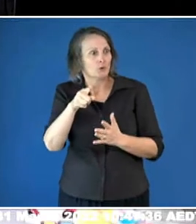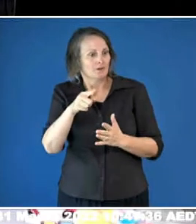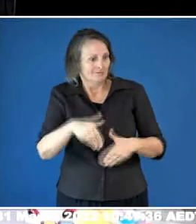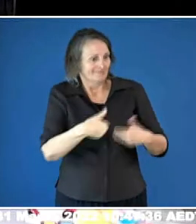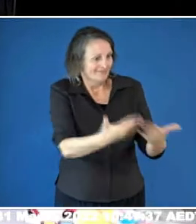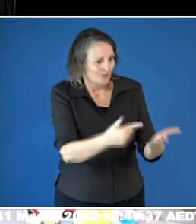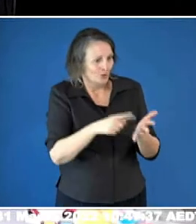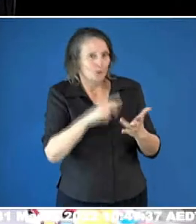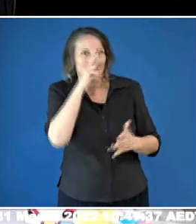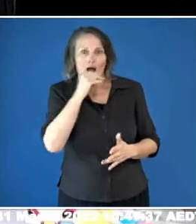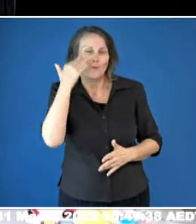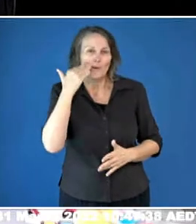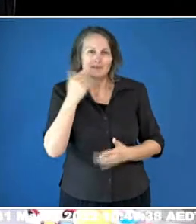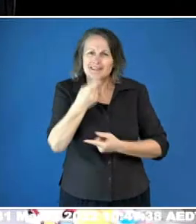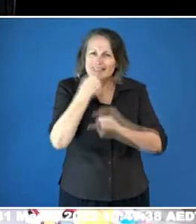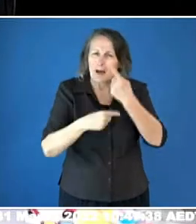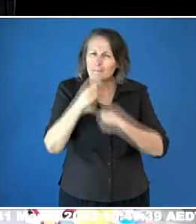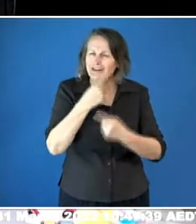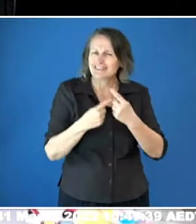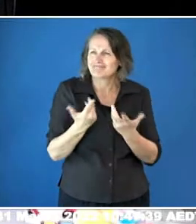Can you tell me a bit about how that impacts you?